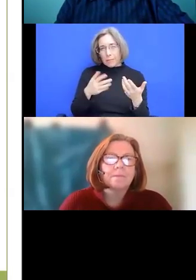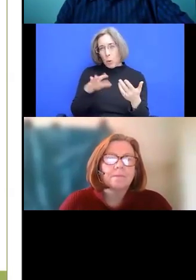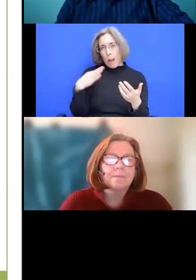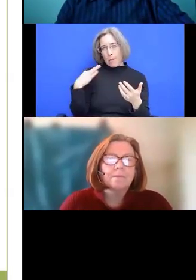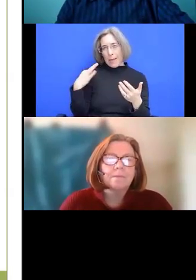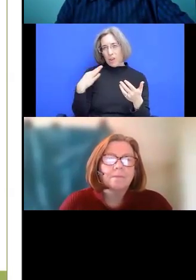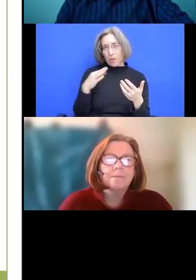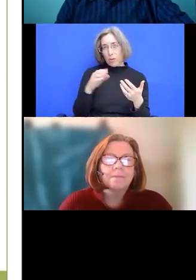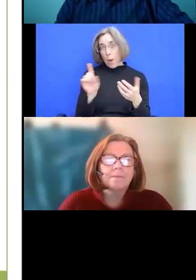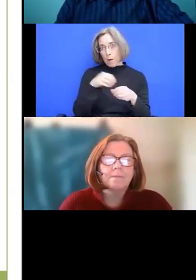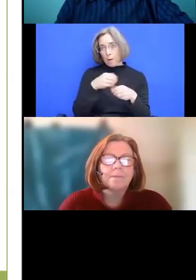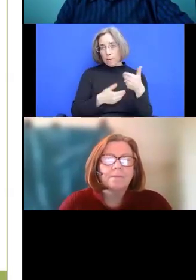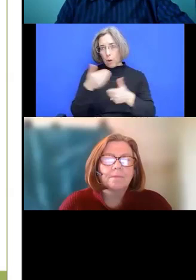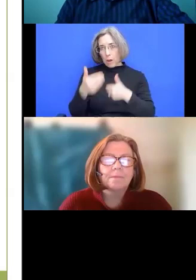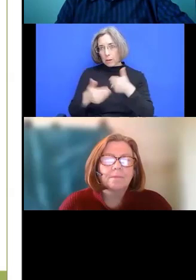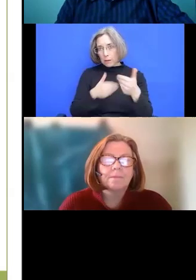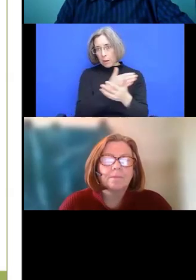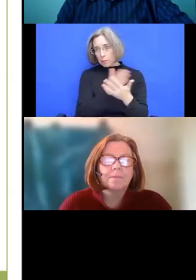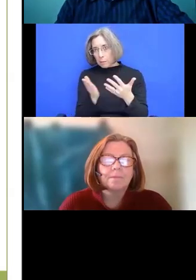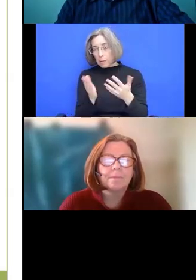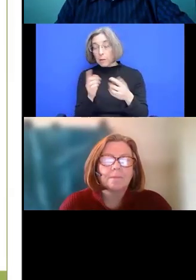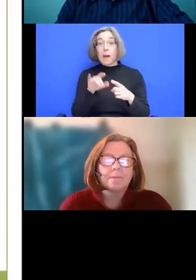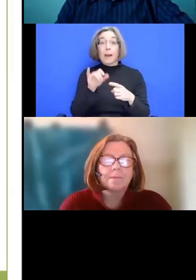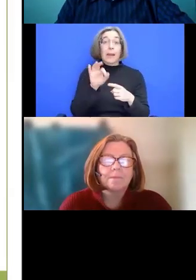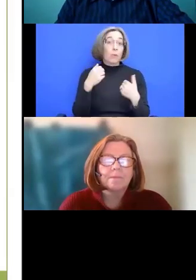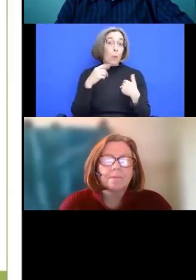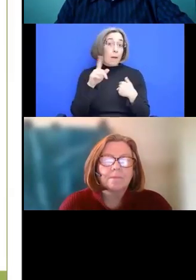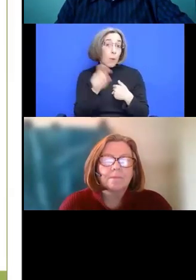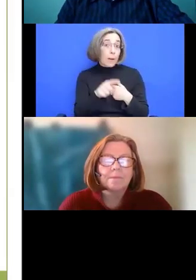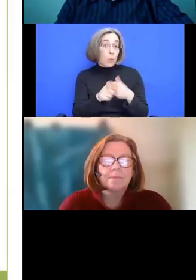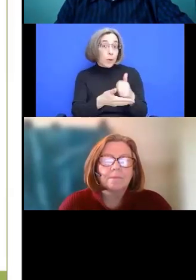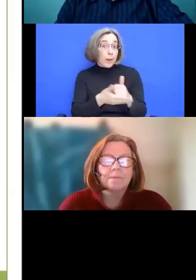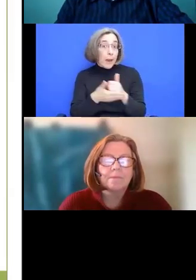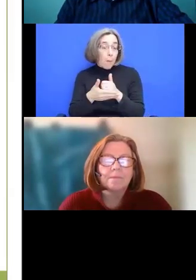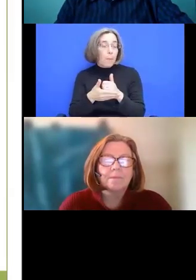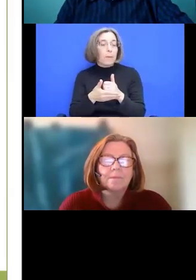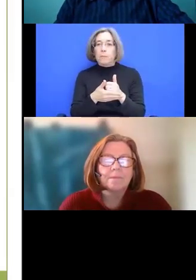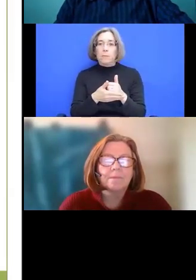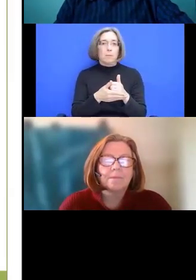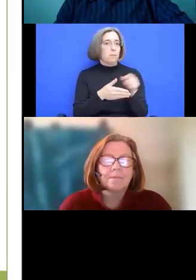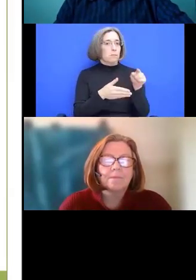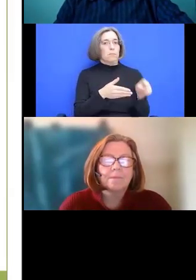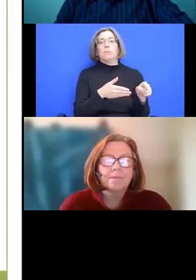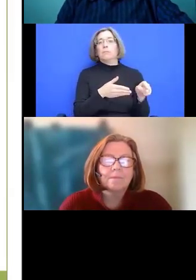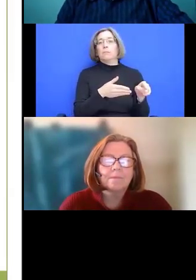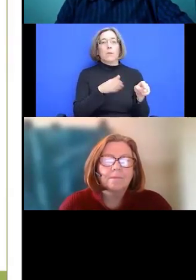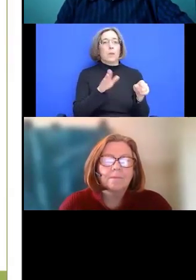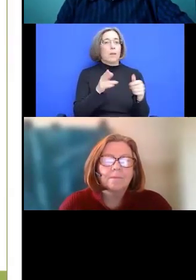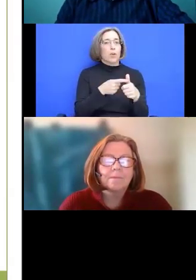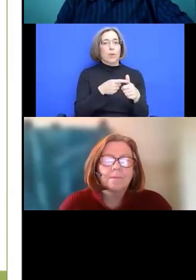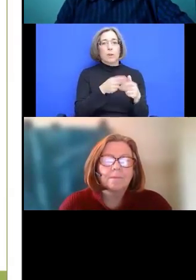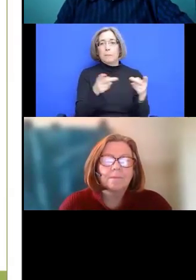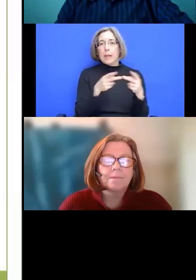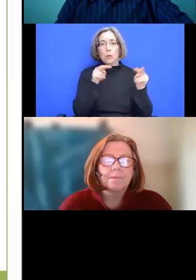but when you have questions and you need help, this would be your first place to go, is to get there, get those names and numbers,